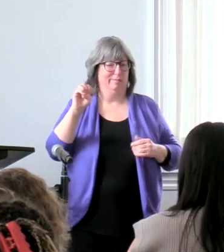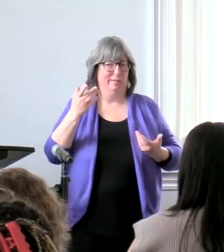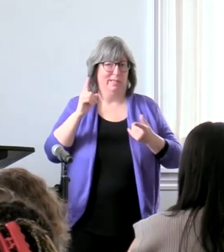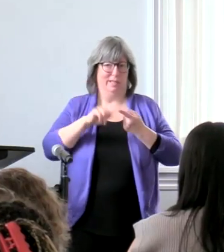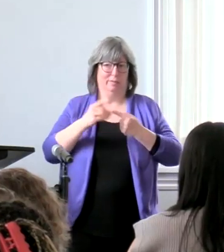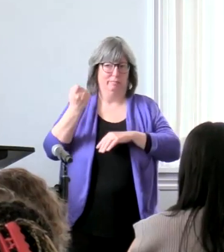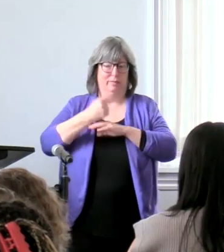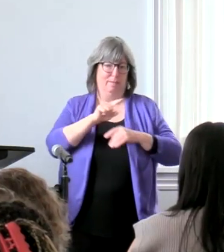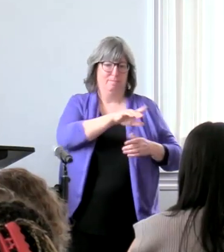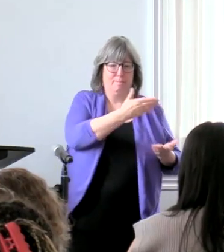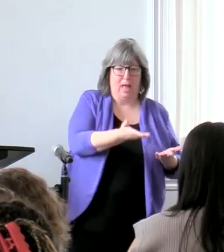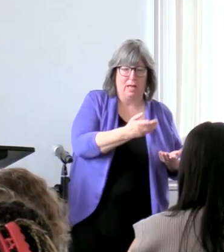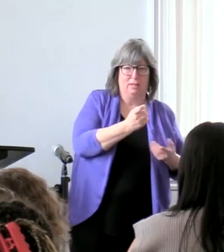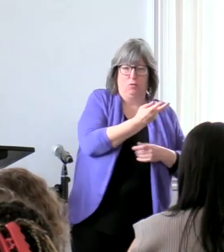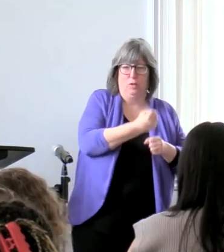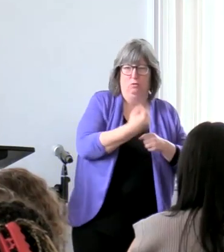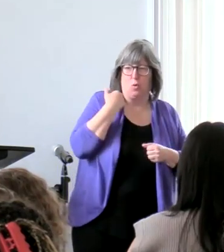due to his passing a couple of years ago.